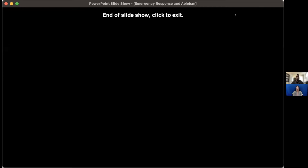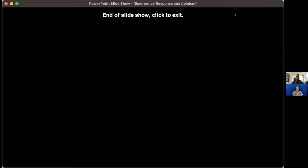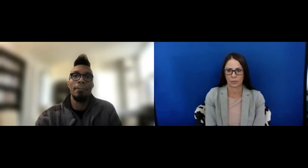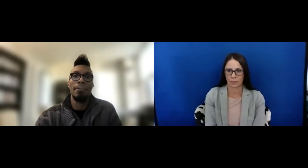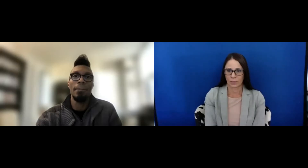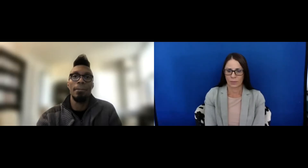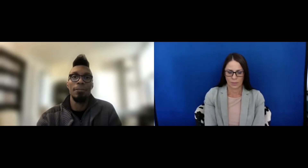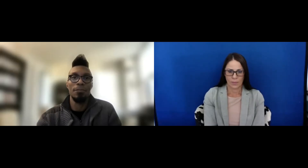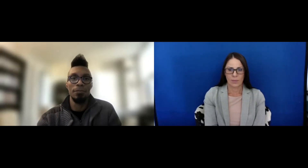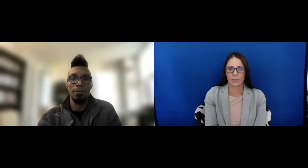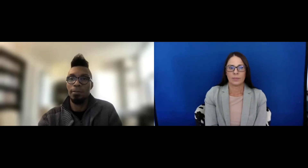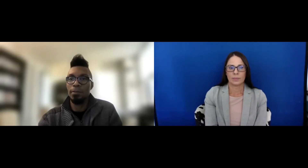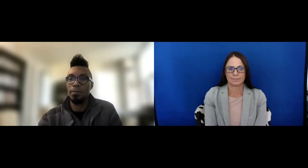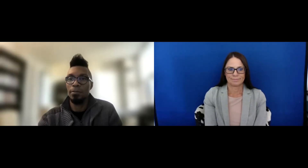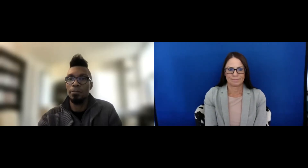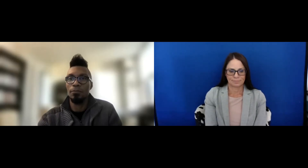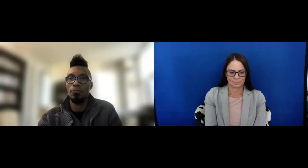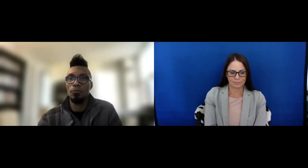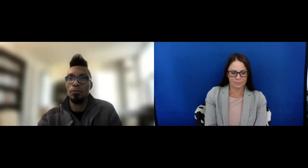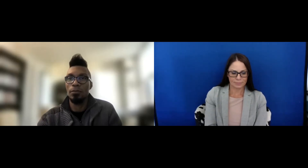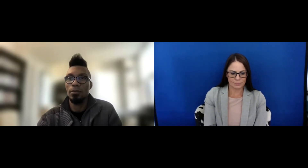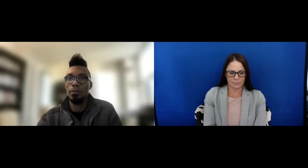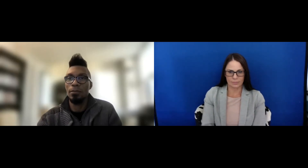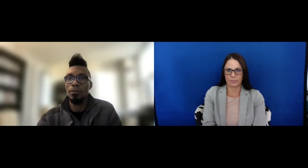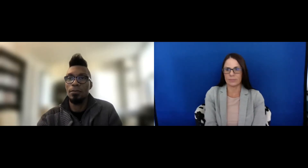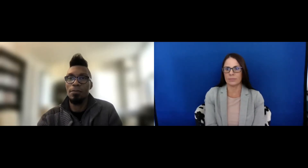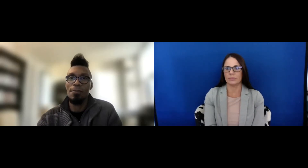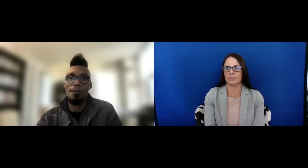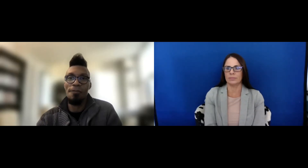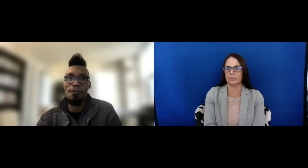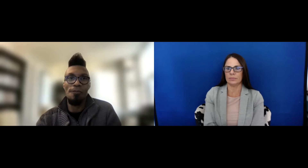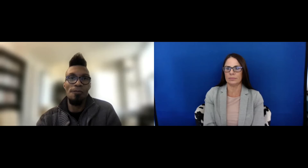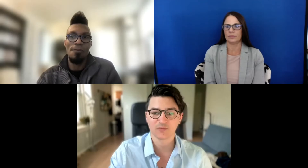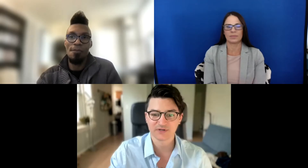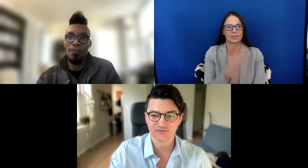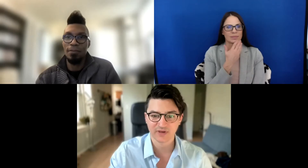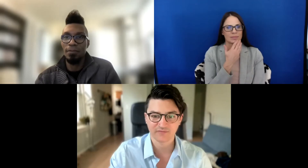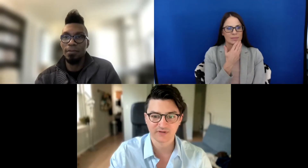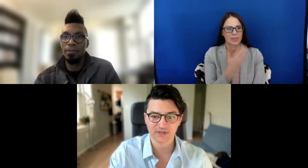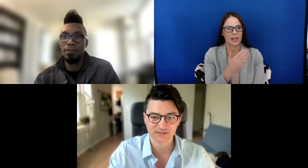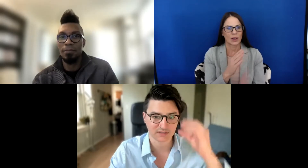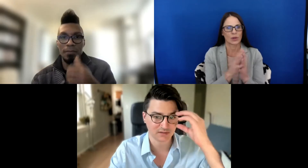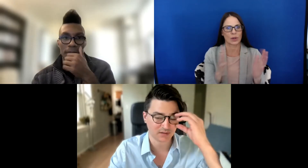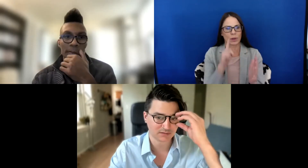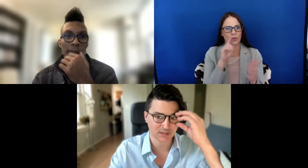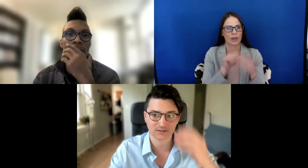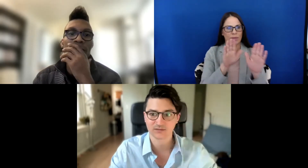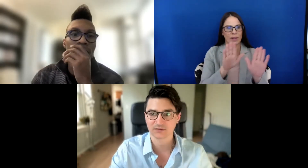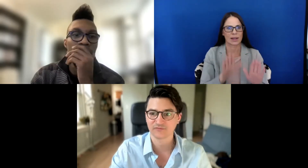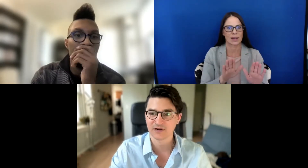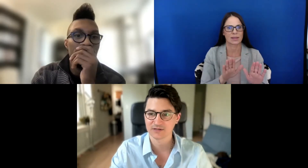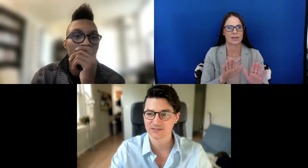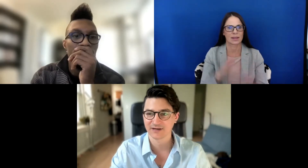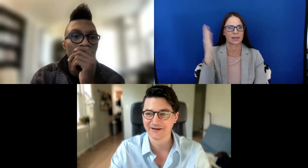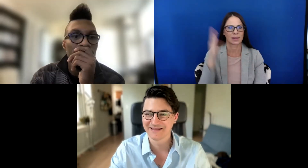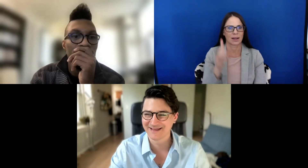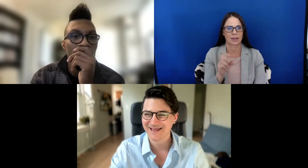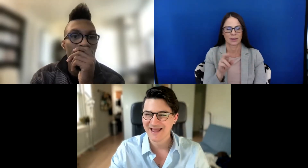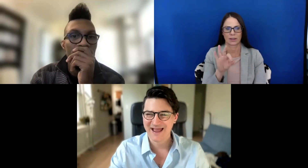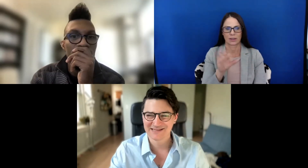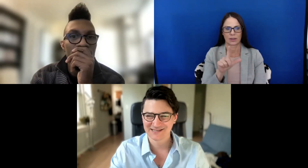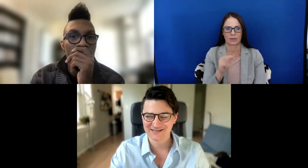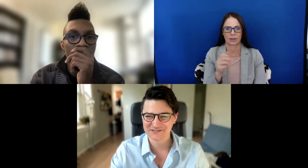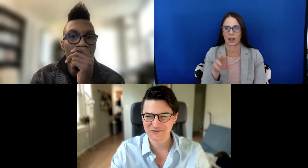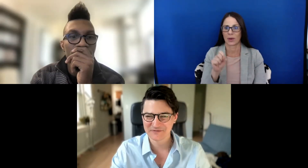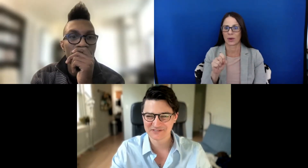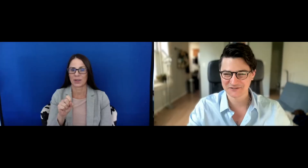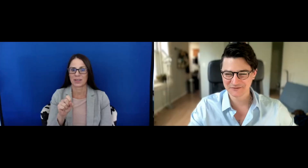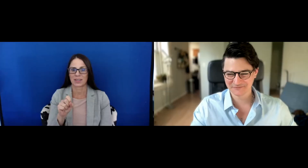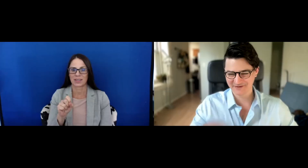15:48:38 Thank you so much for that fantastic talk, Dr flowers I as I assume is true of